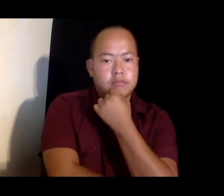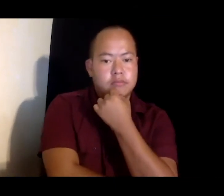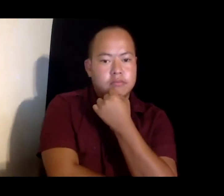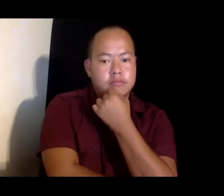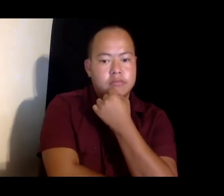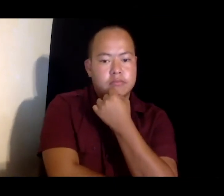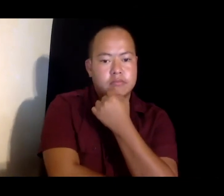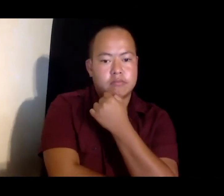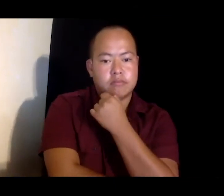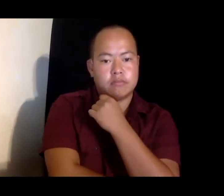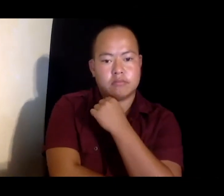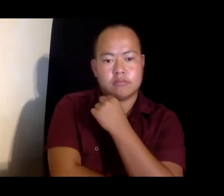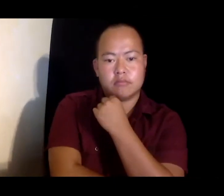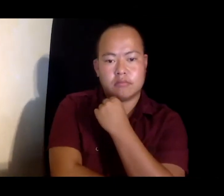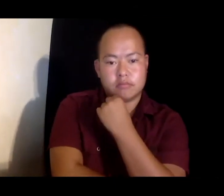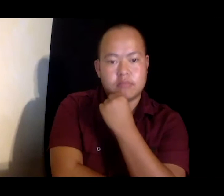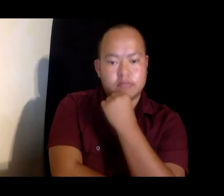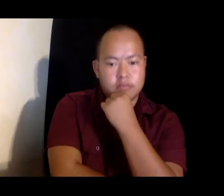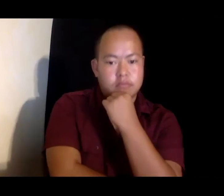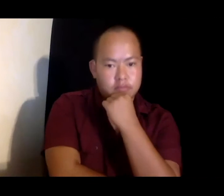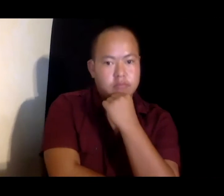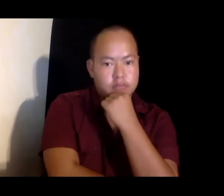that you cannot come to Goodwill, but now,